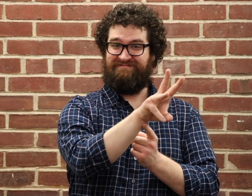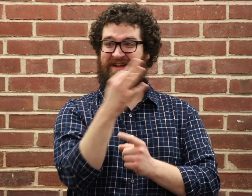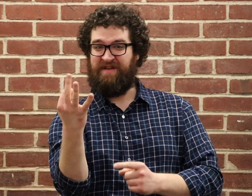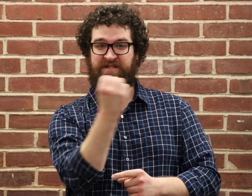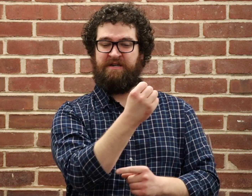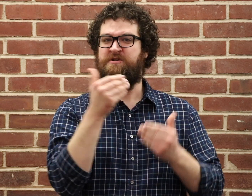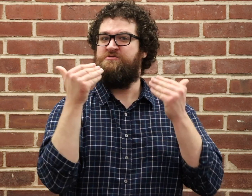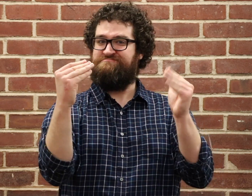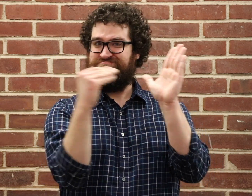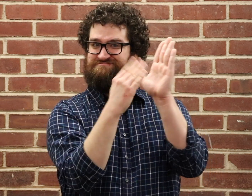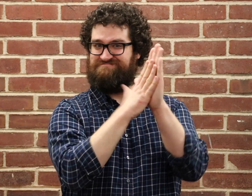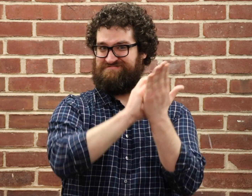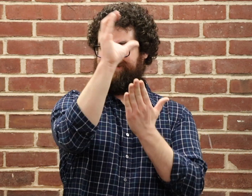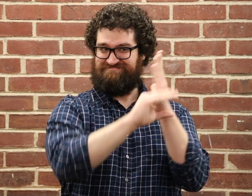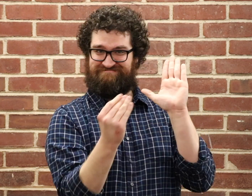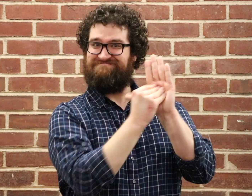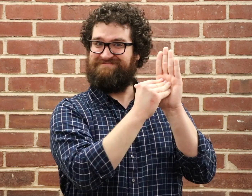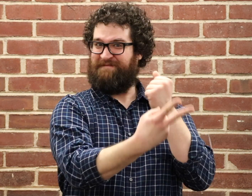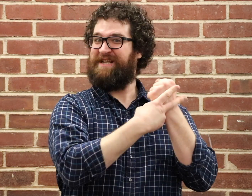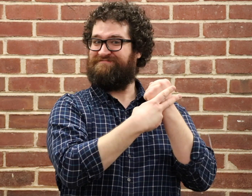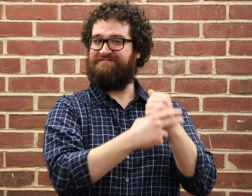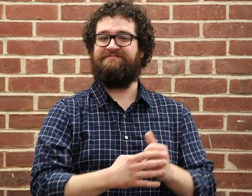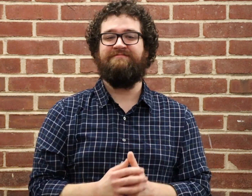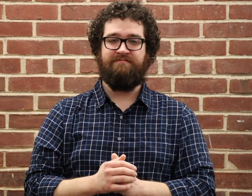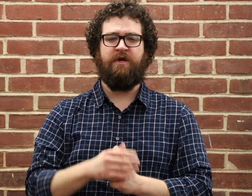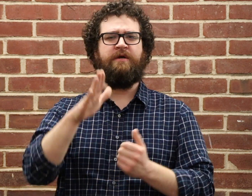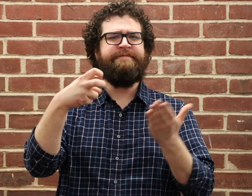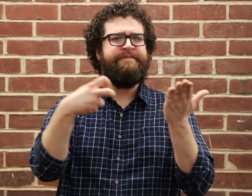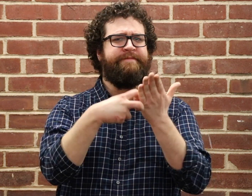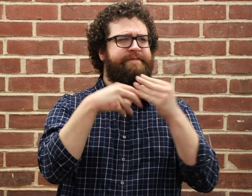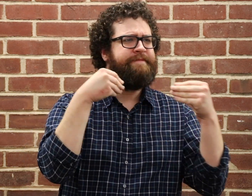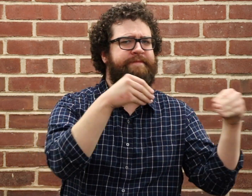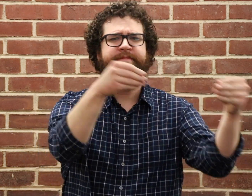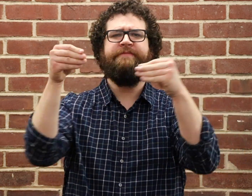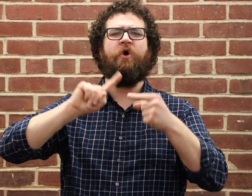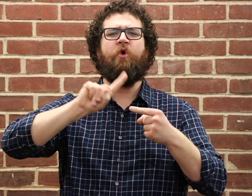please save the date and put those dates in your calendar! Ticket sales will